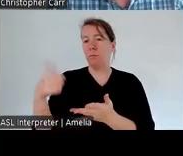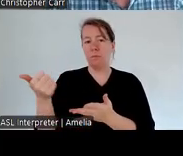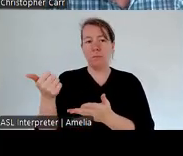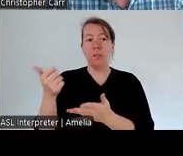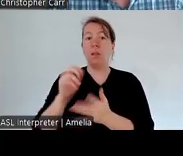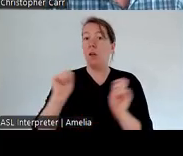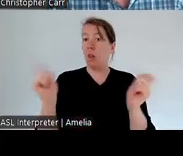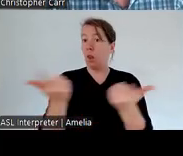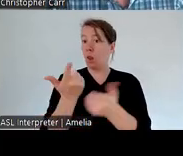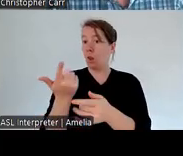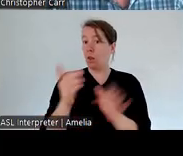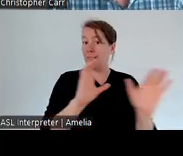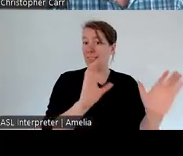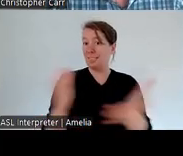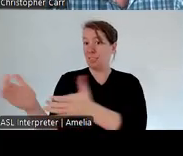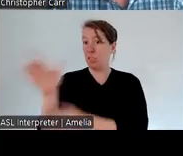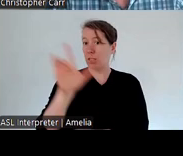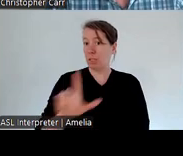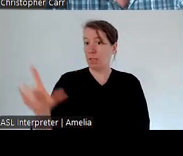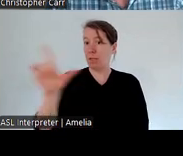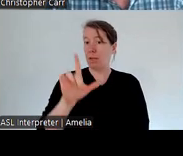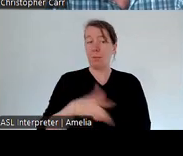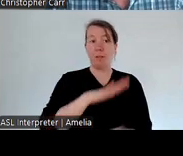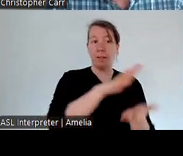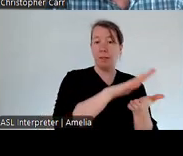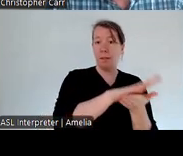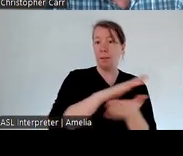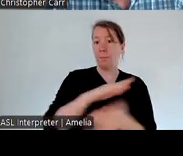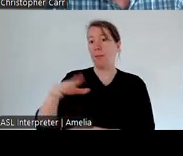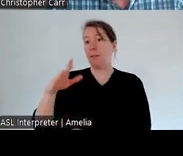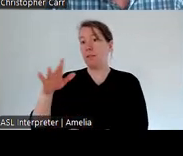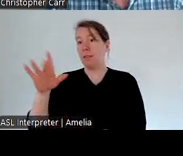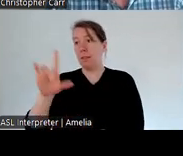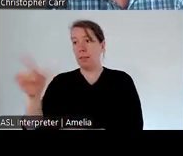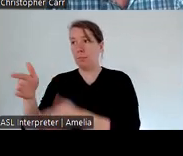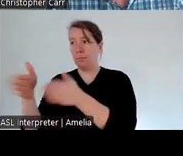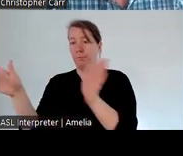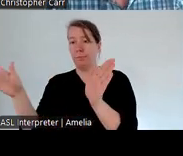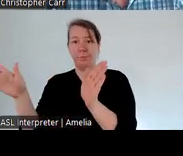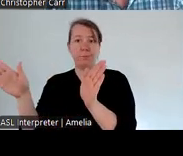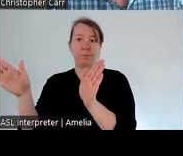from academic to school libraries, internationally, and in many different